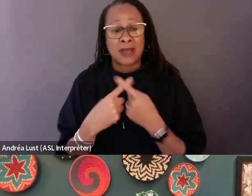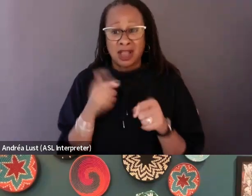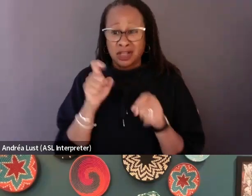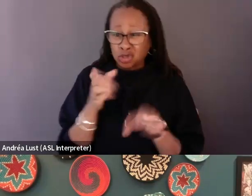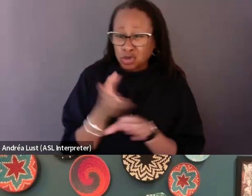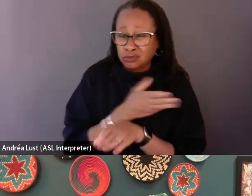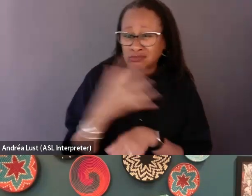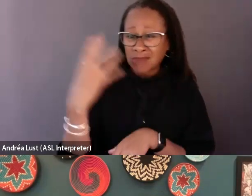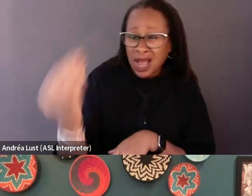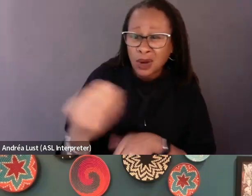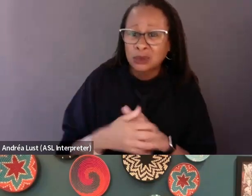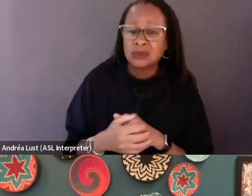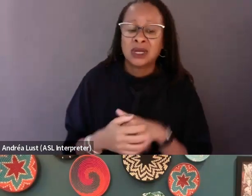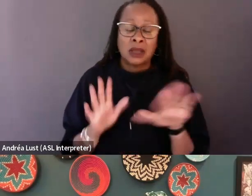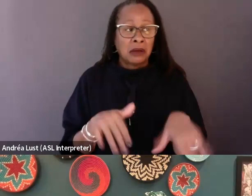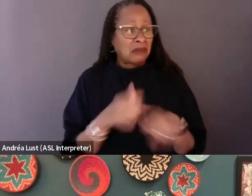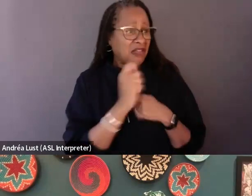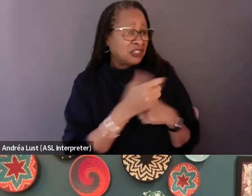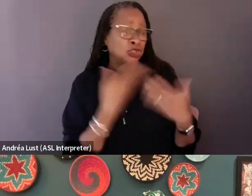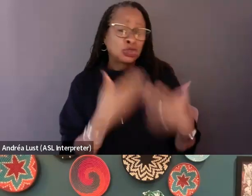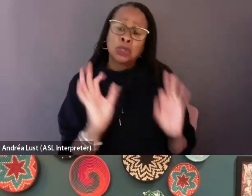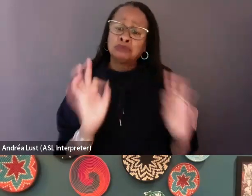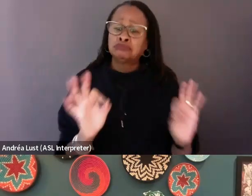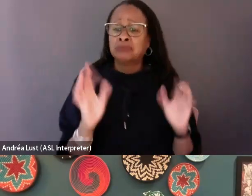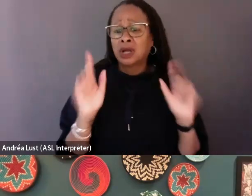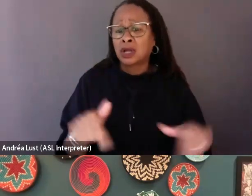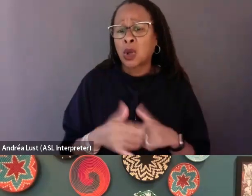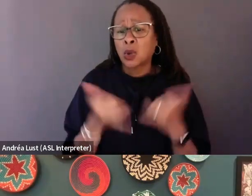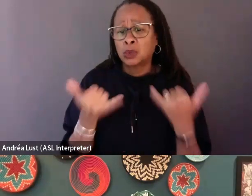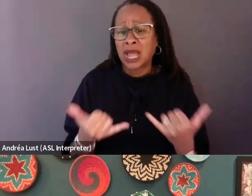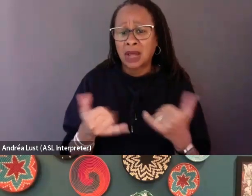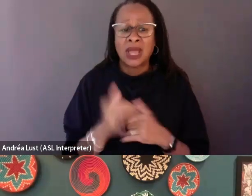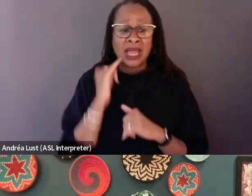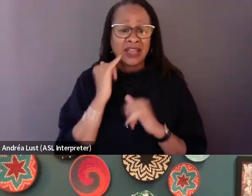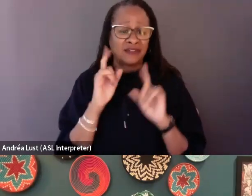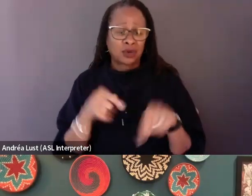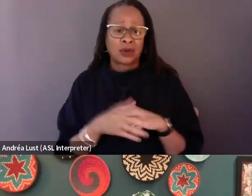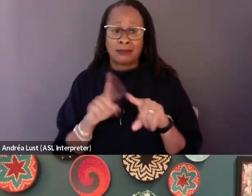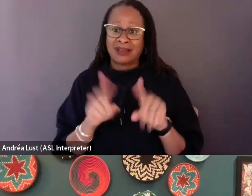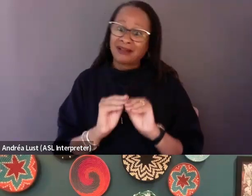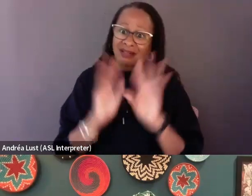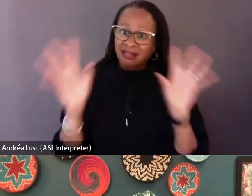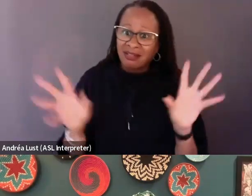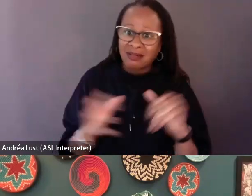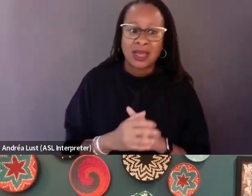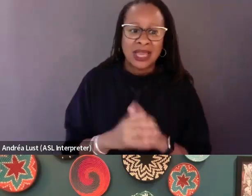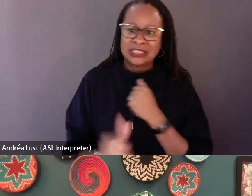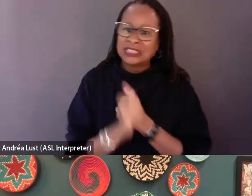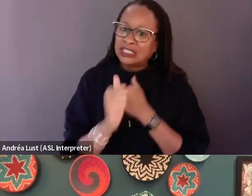And he's like, well, actually the fishing's good this time if you go, but clearly there's some danger.